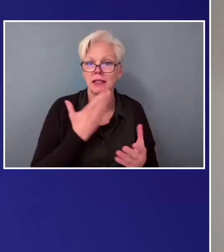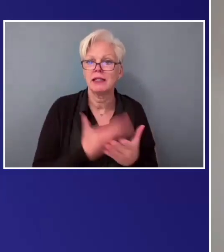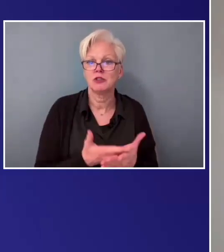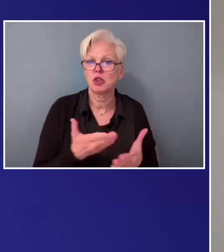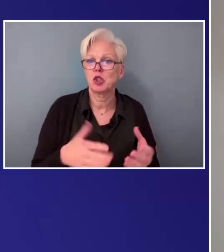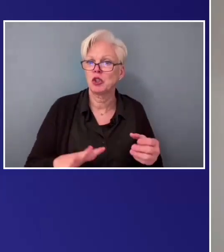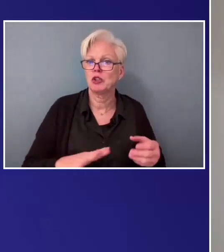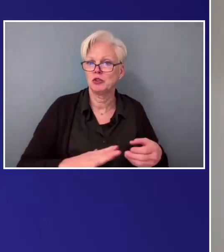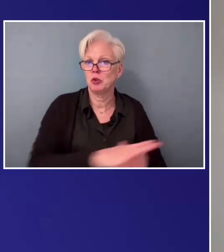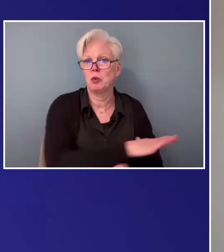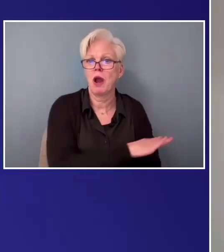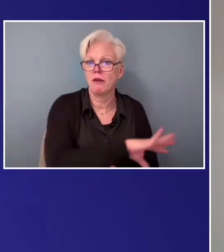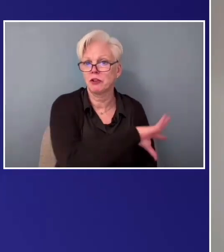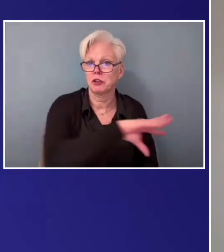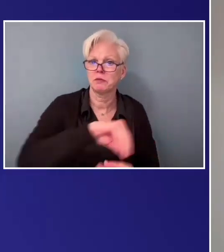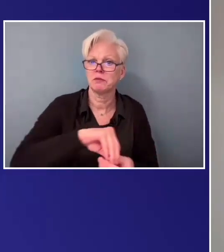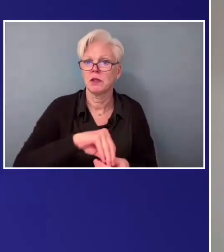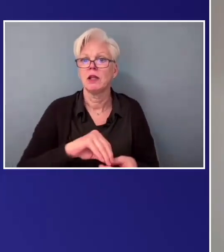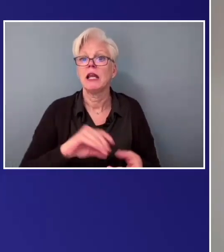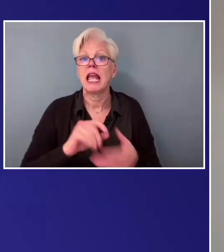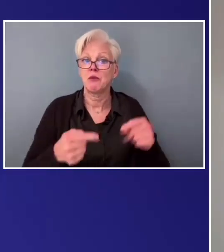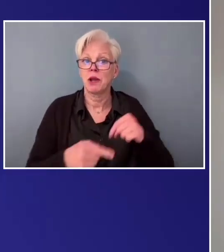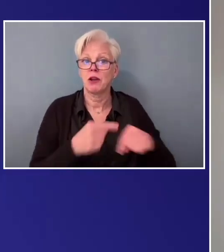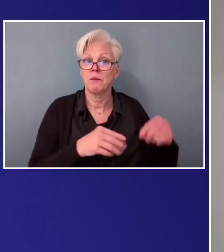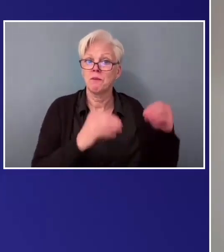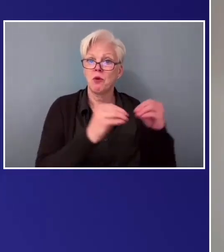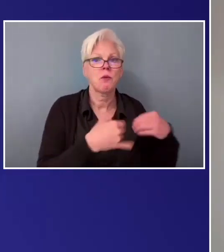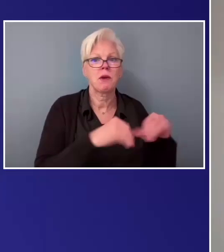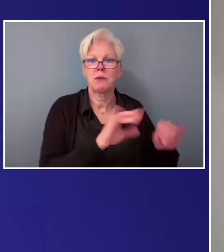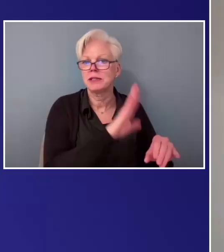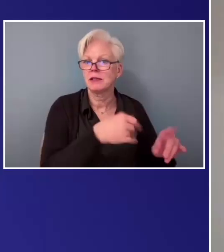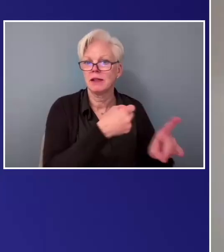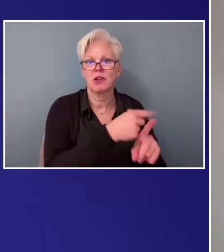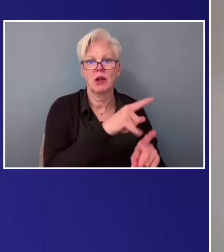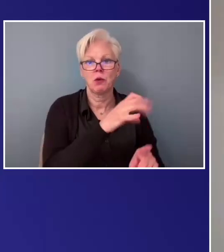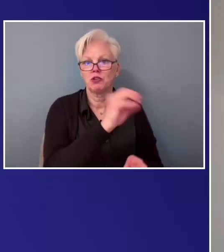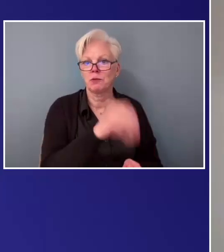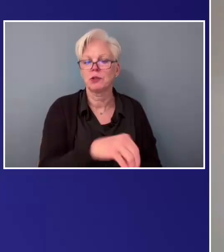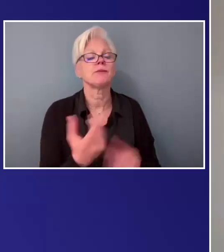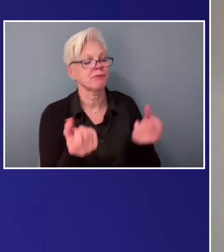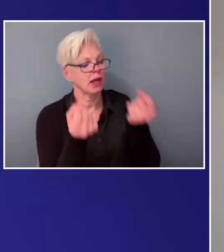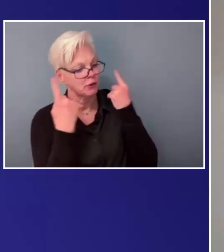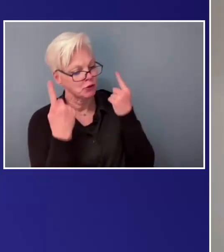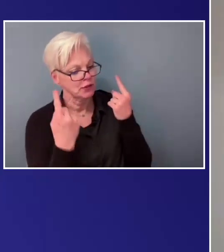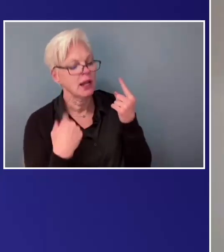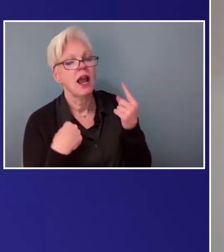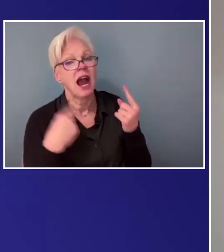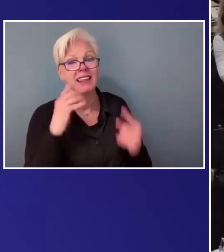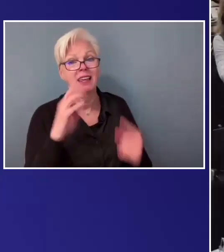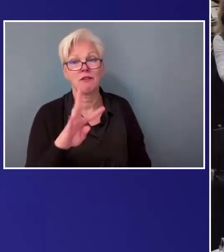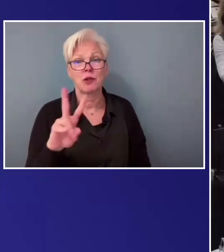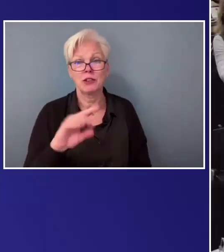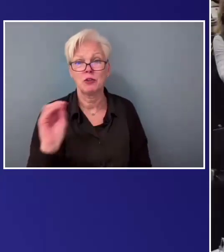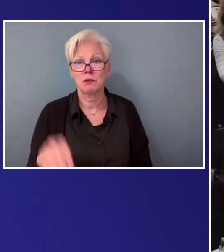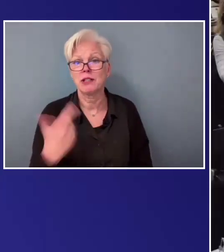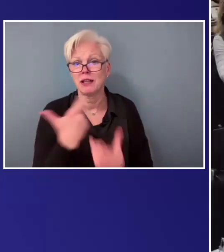And even if we went back way further, we still wouldn't get to 100%. I completely understand. I just think that 42% is a pretty large number of programs